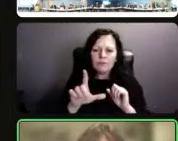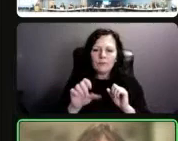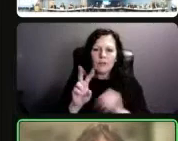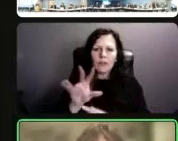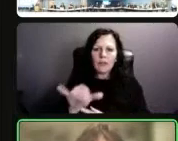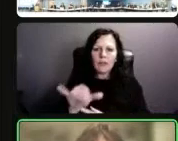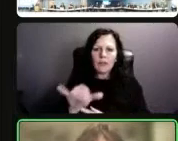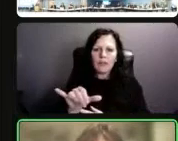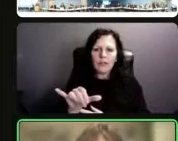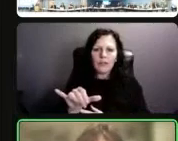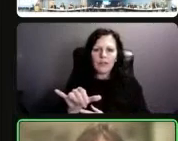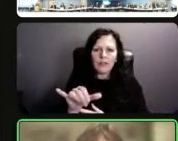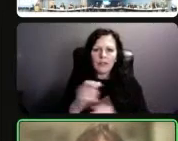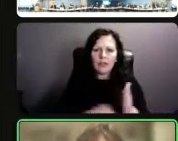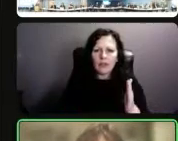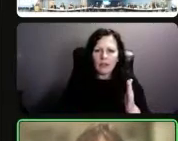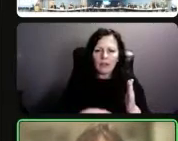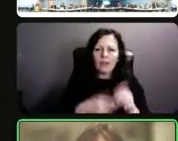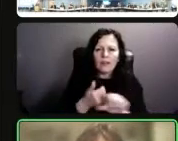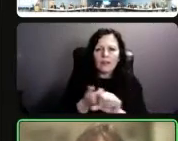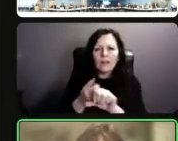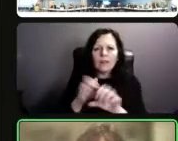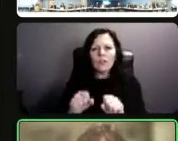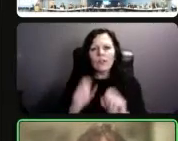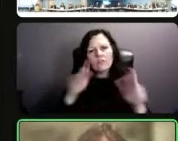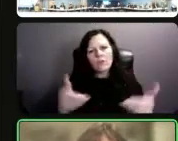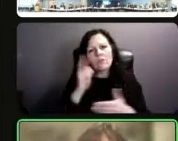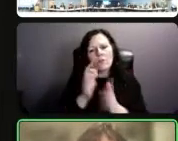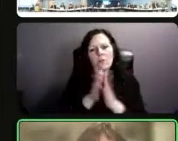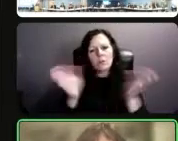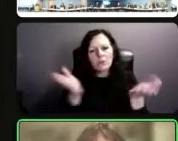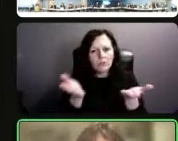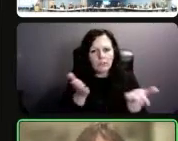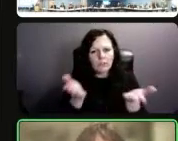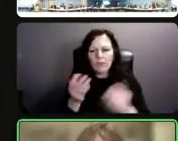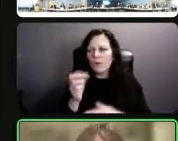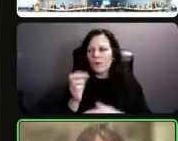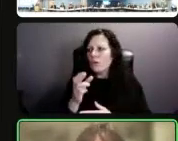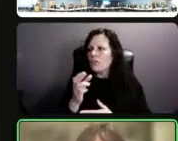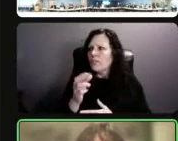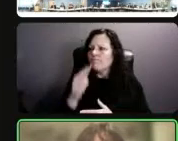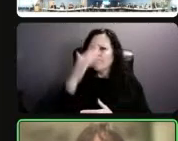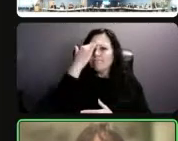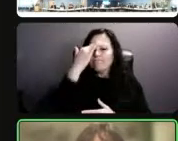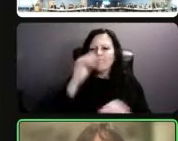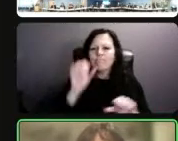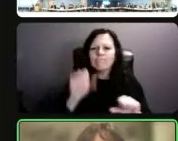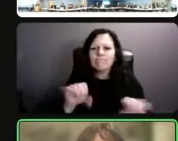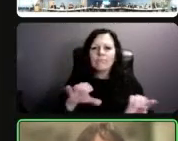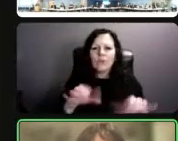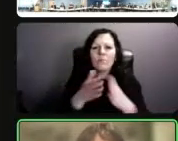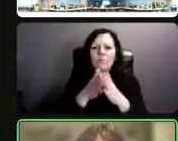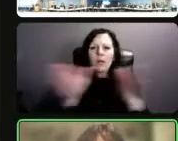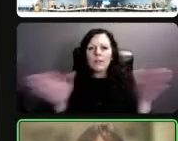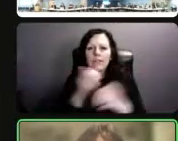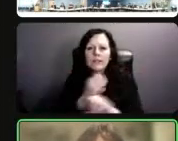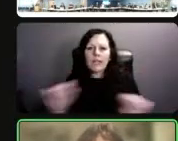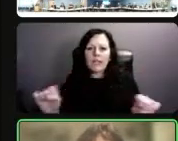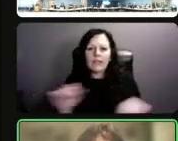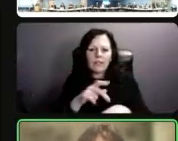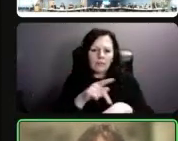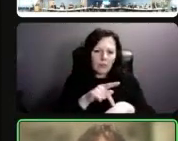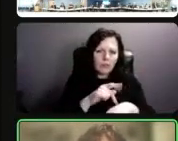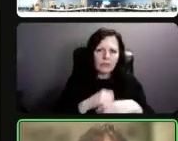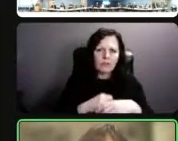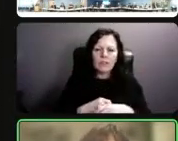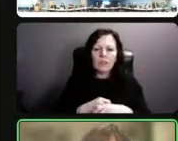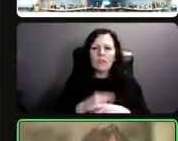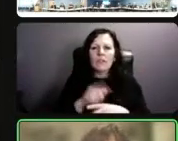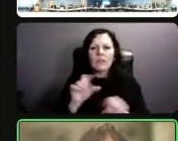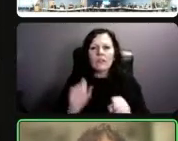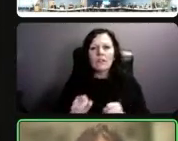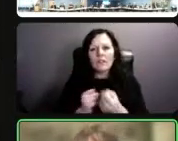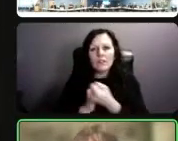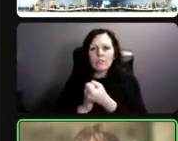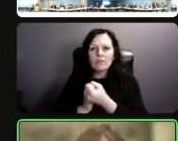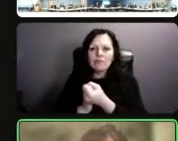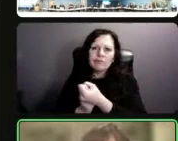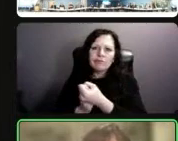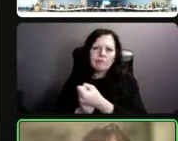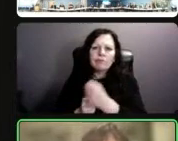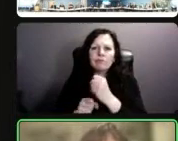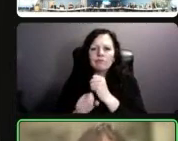POTENTIAL OF DOING A LEVEL